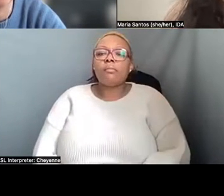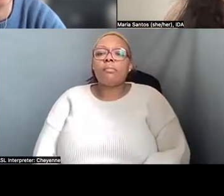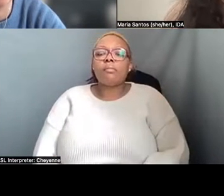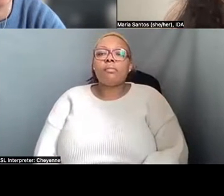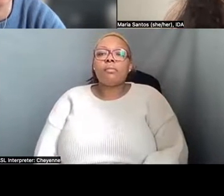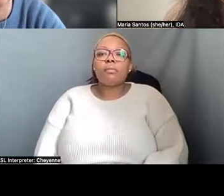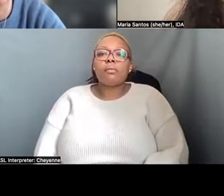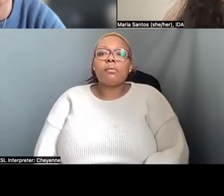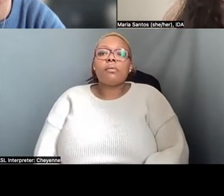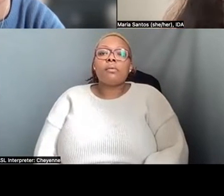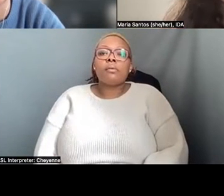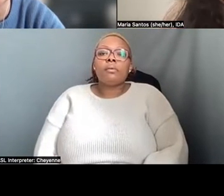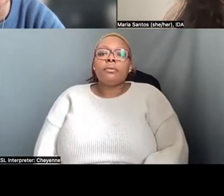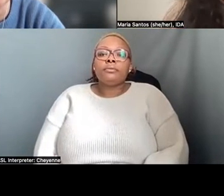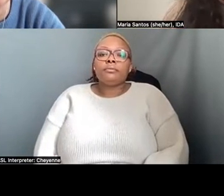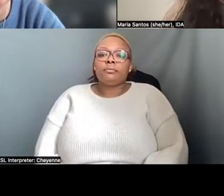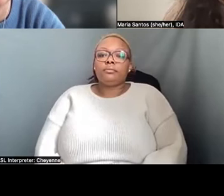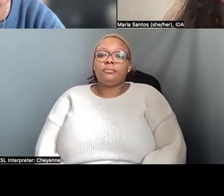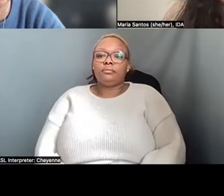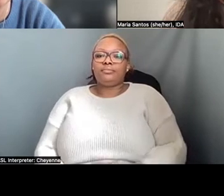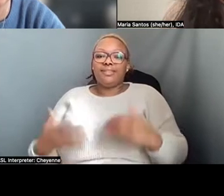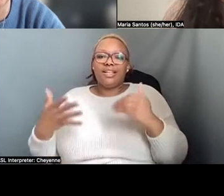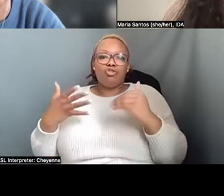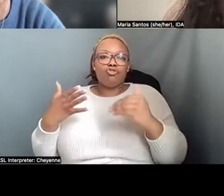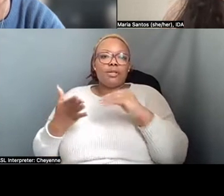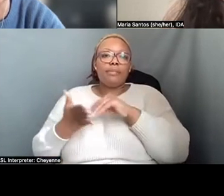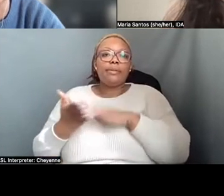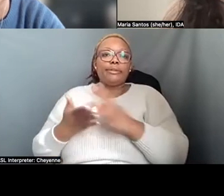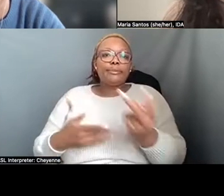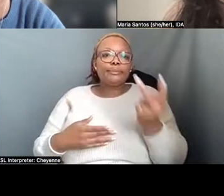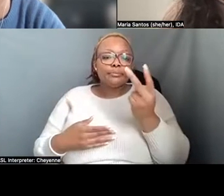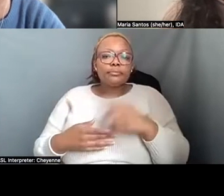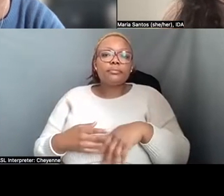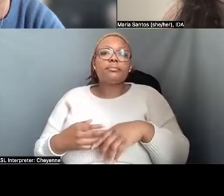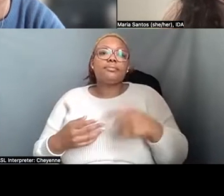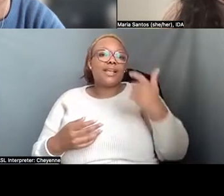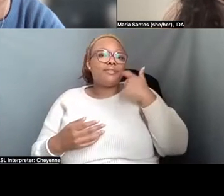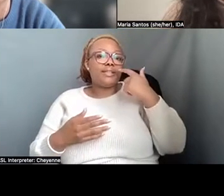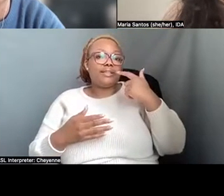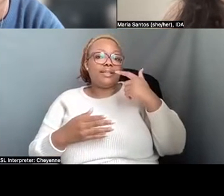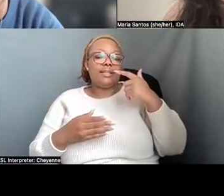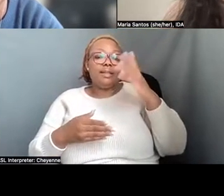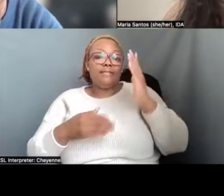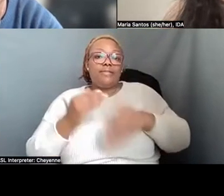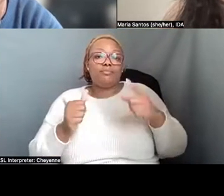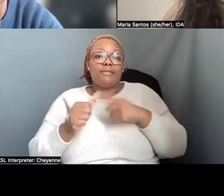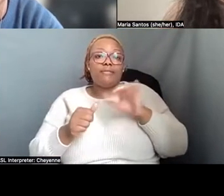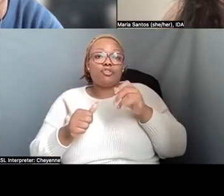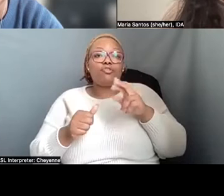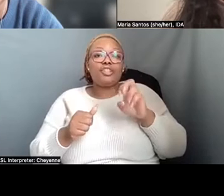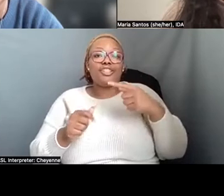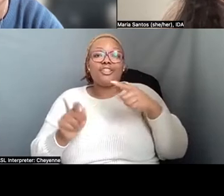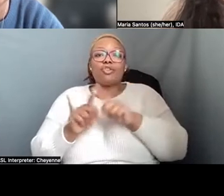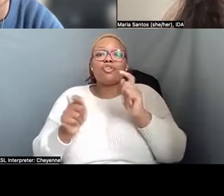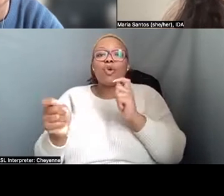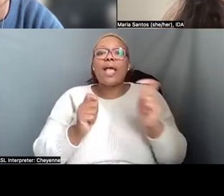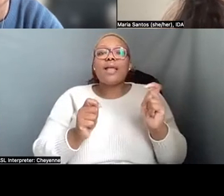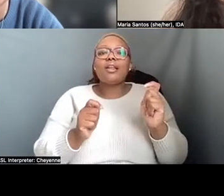And you only have to list two. I recently completed my first feature and served as an editor on a